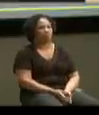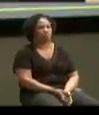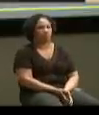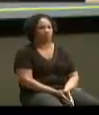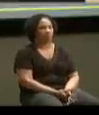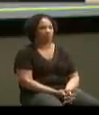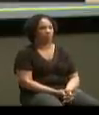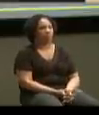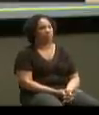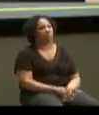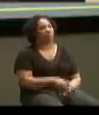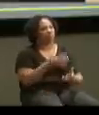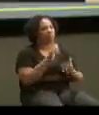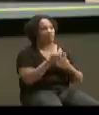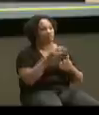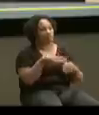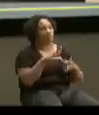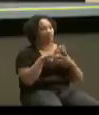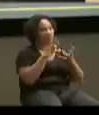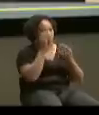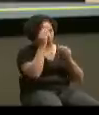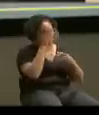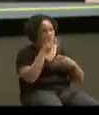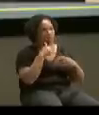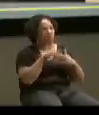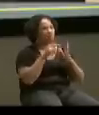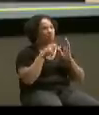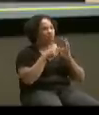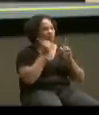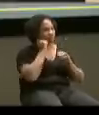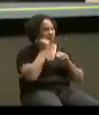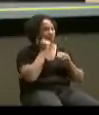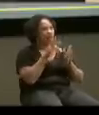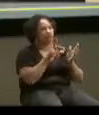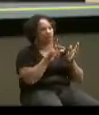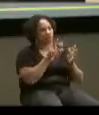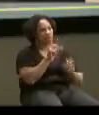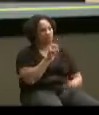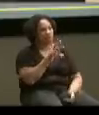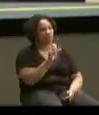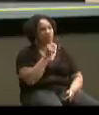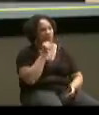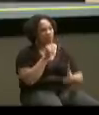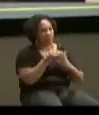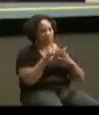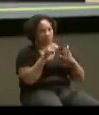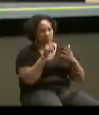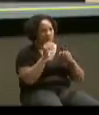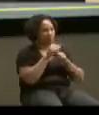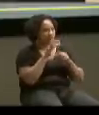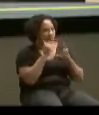IT. HAS TREMENDOUS INFORMATION AND SENDS OUT A DAILY NEWS LETTER.